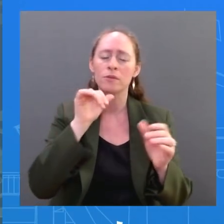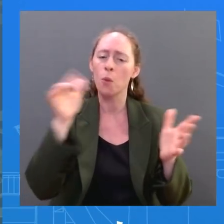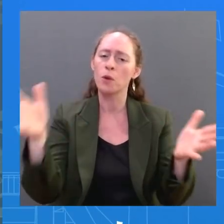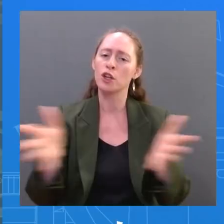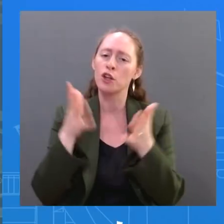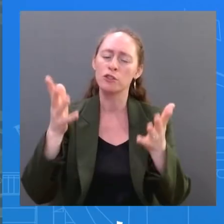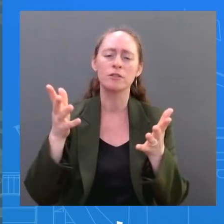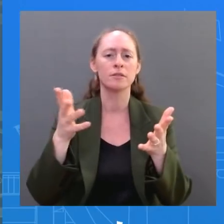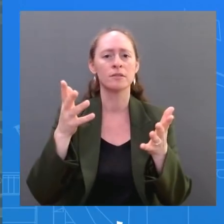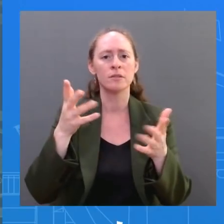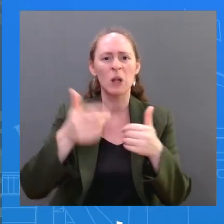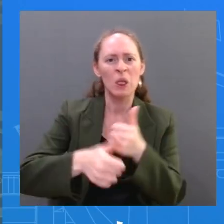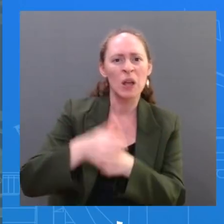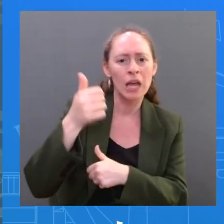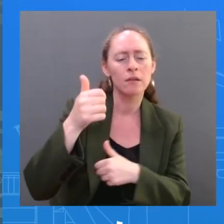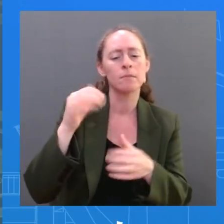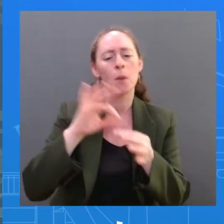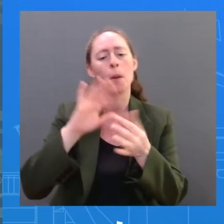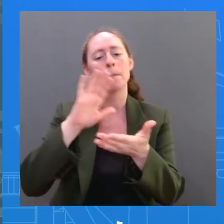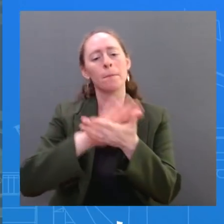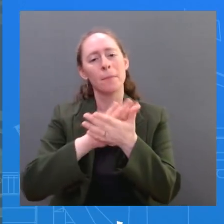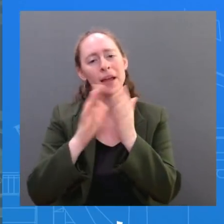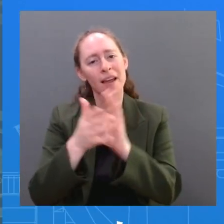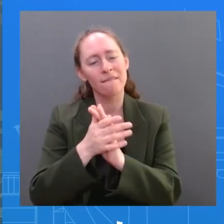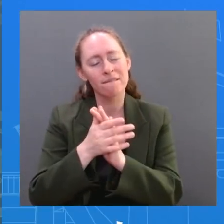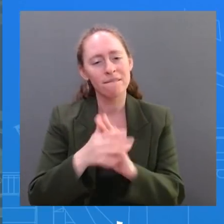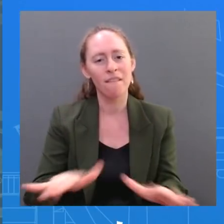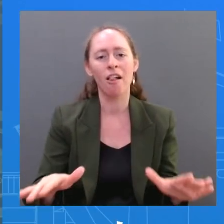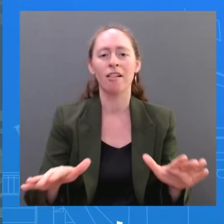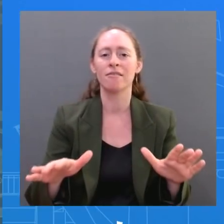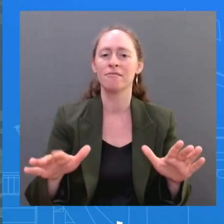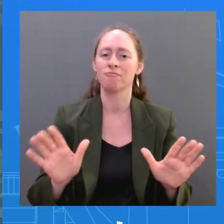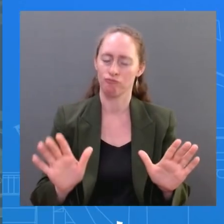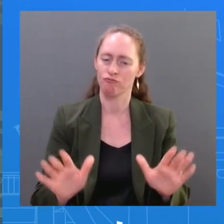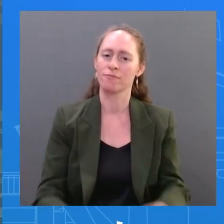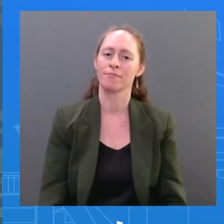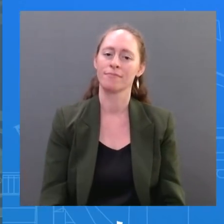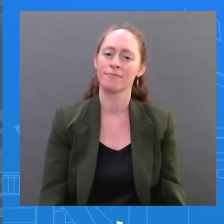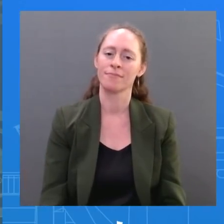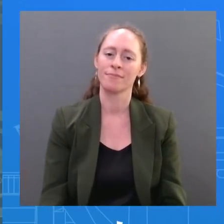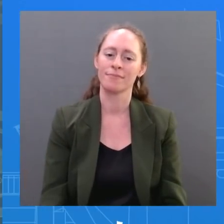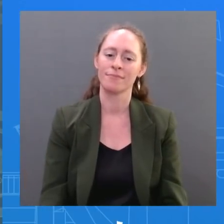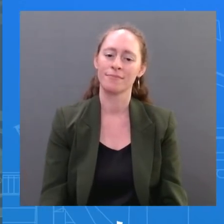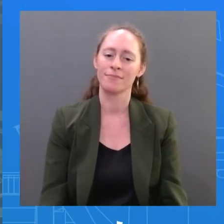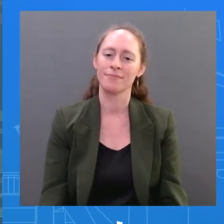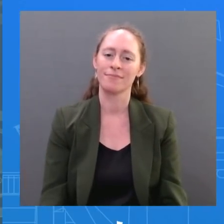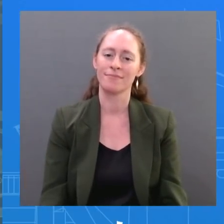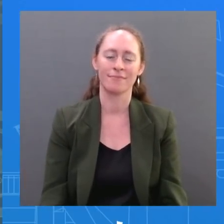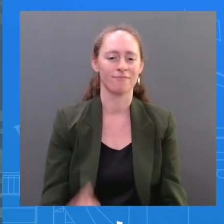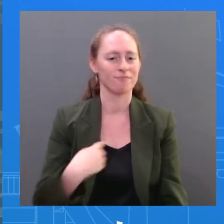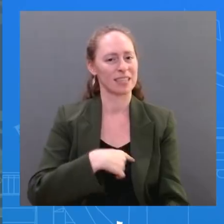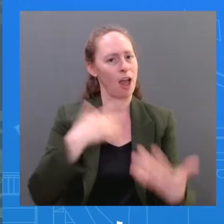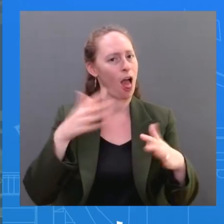We do -- we do commen- -- condemn intimidation -- The Press: That's not -- >> Ms. Jean-Pierre: -- and we condemn any violence at any --